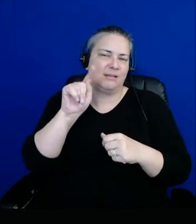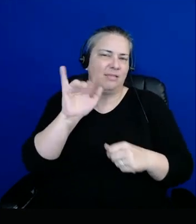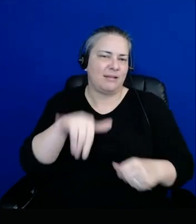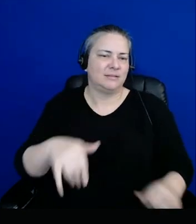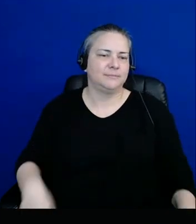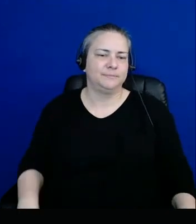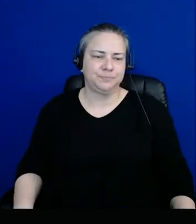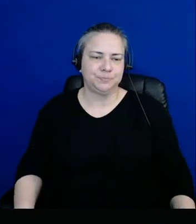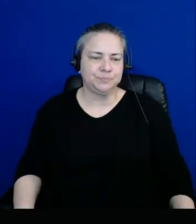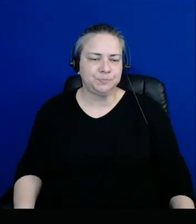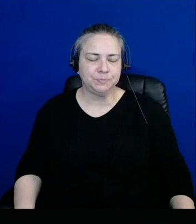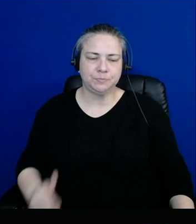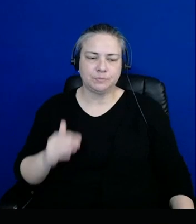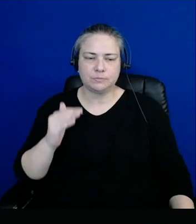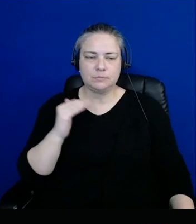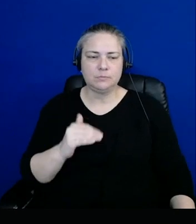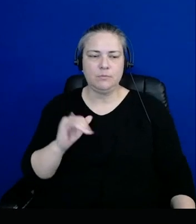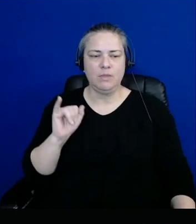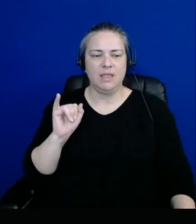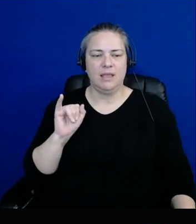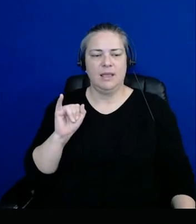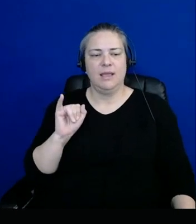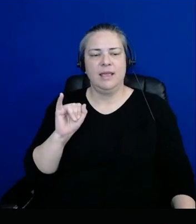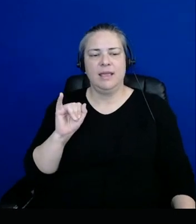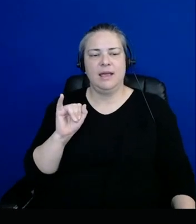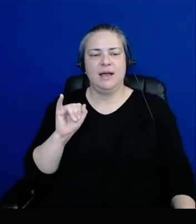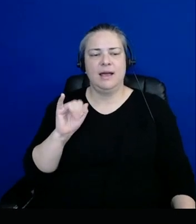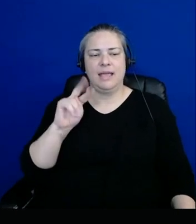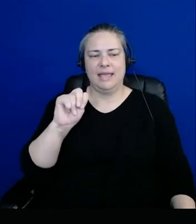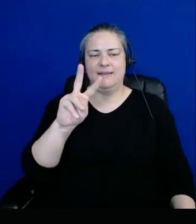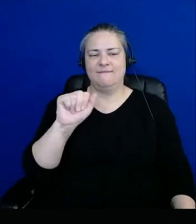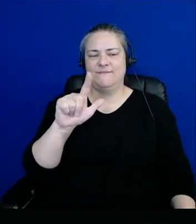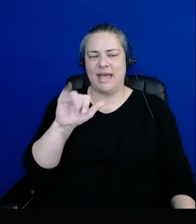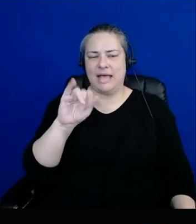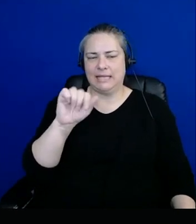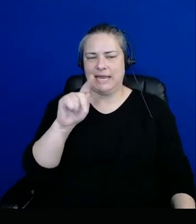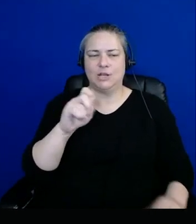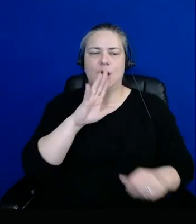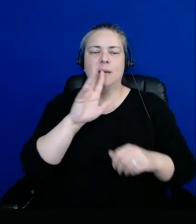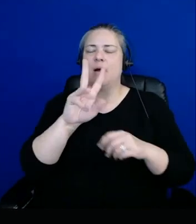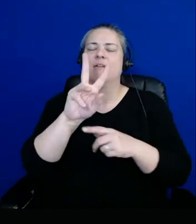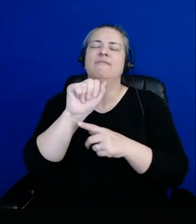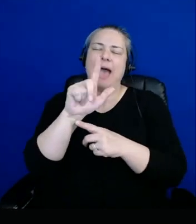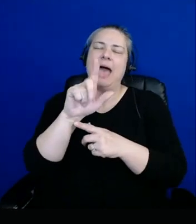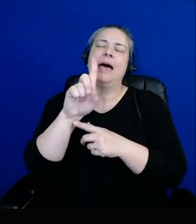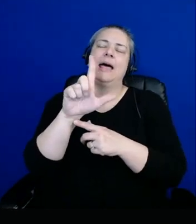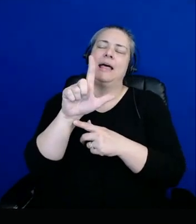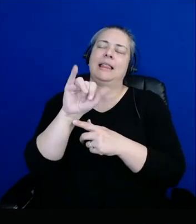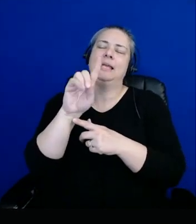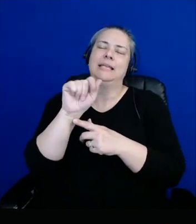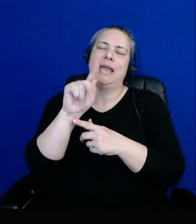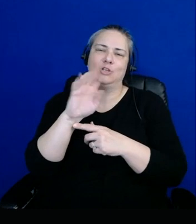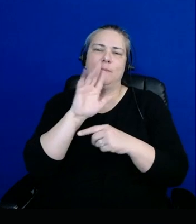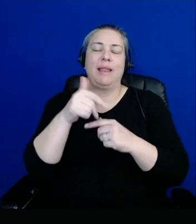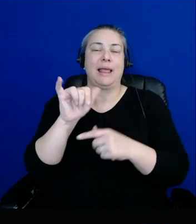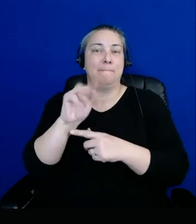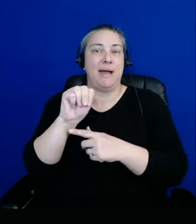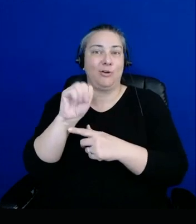In Validate, when we're talking about automated testing of your game, like you heard from the Minecraft Team, AppCenter is